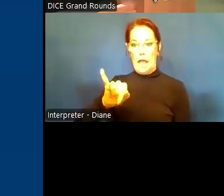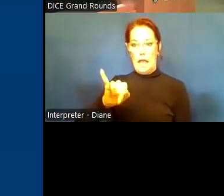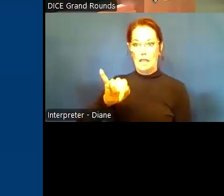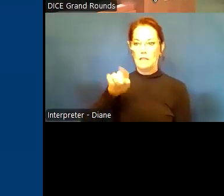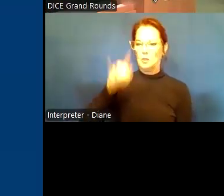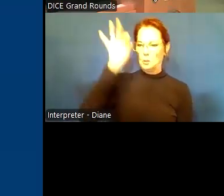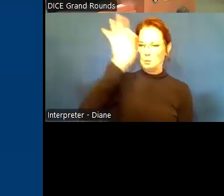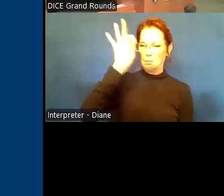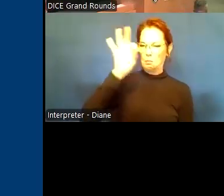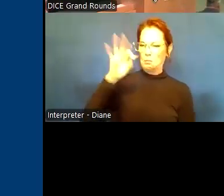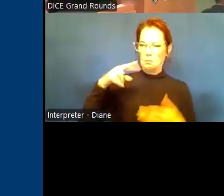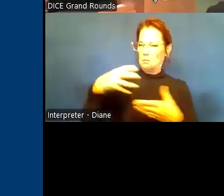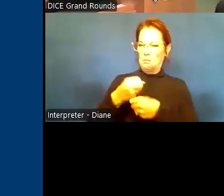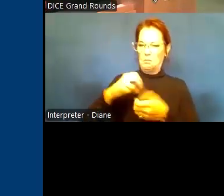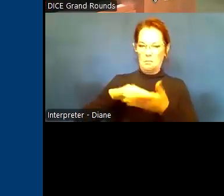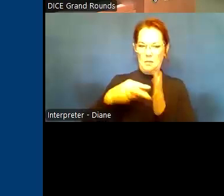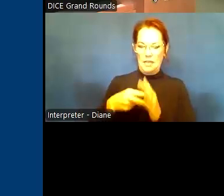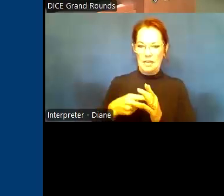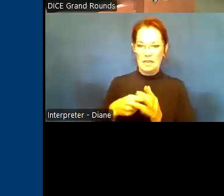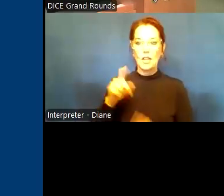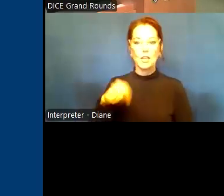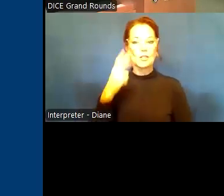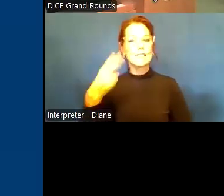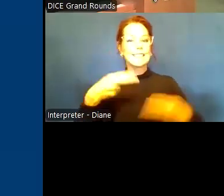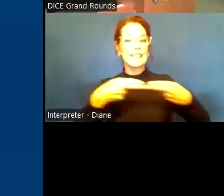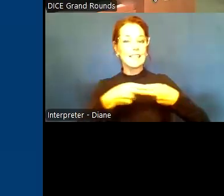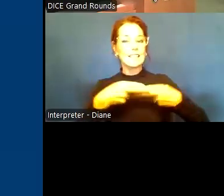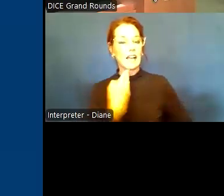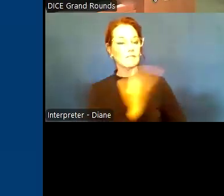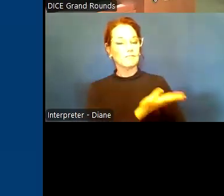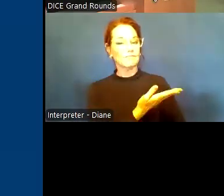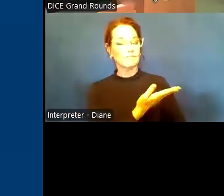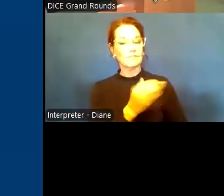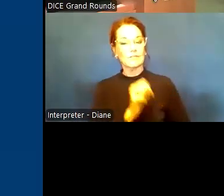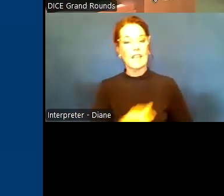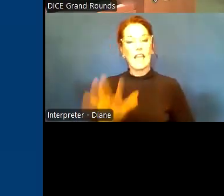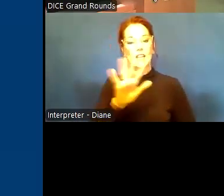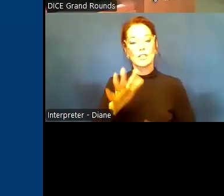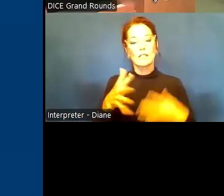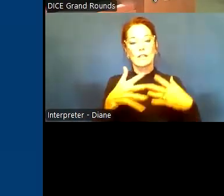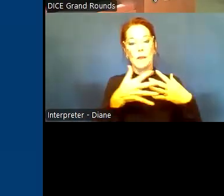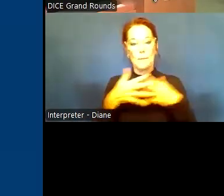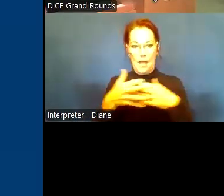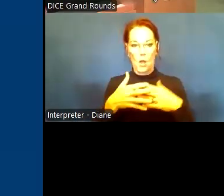HPI um you should see the SL slides before you the Asian-American and native Hawaiian